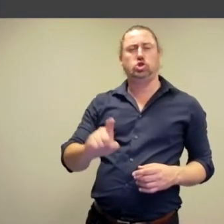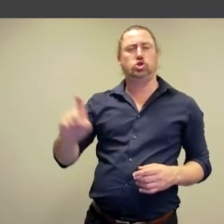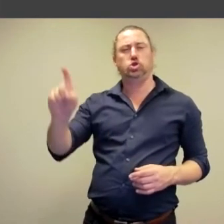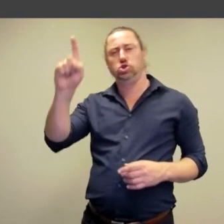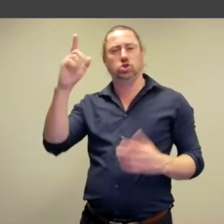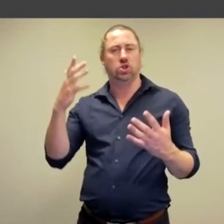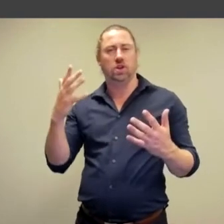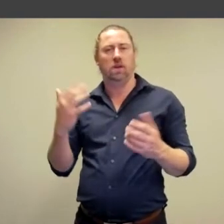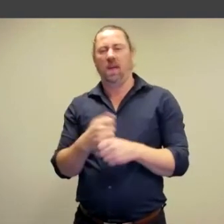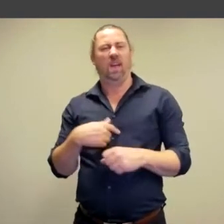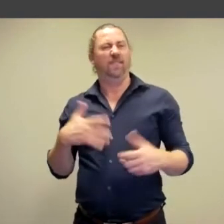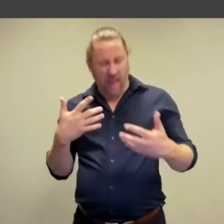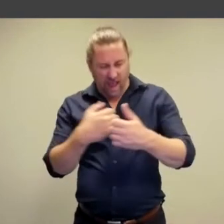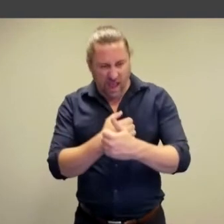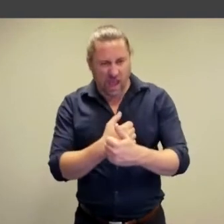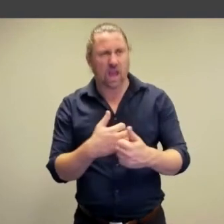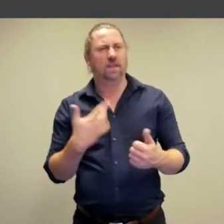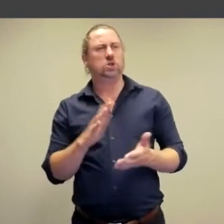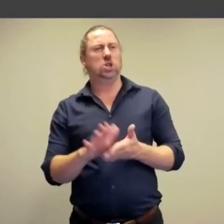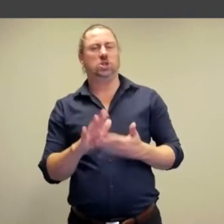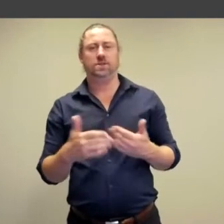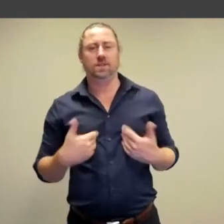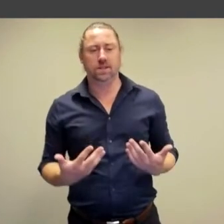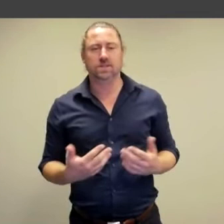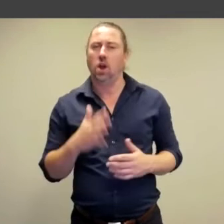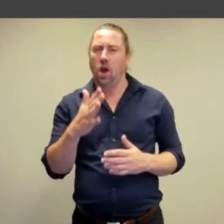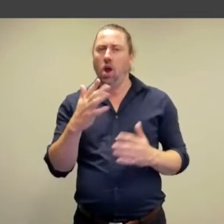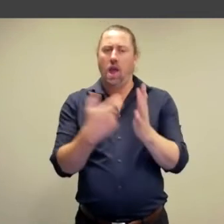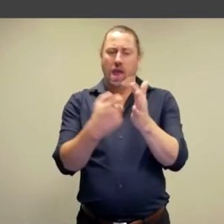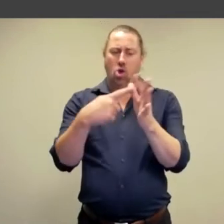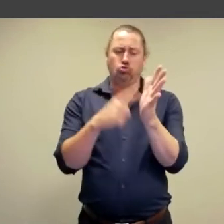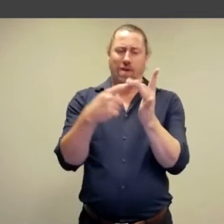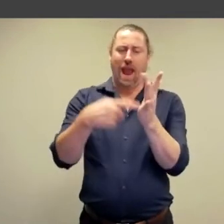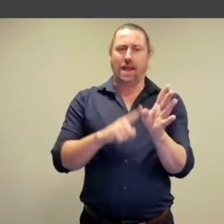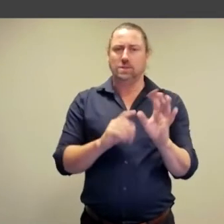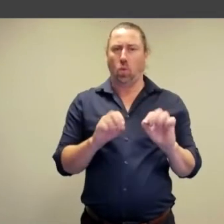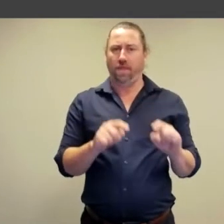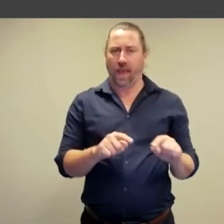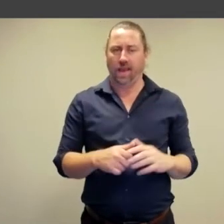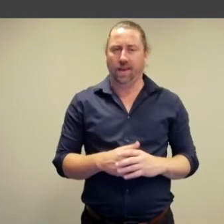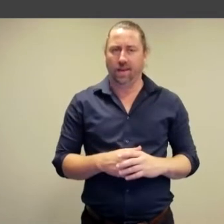So this kind of suspension of reality